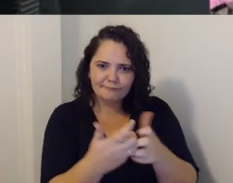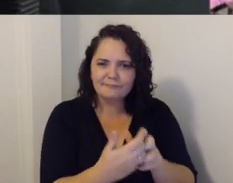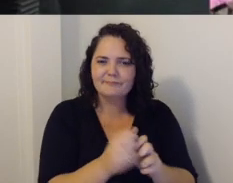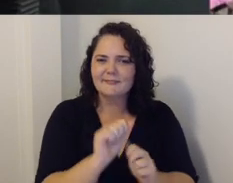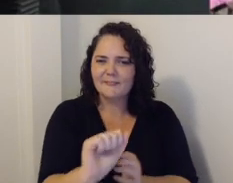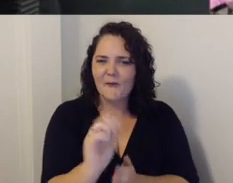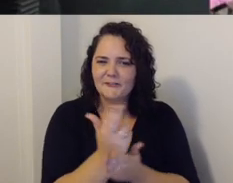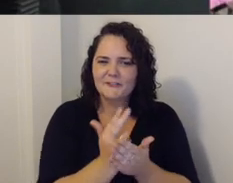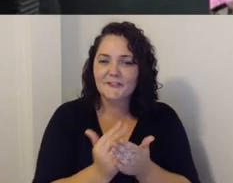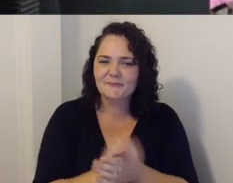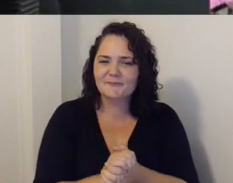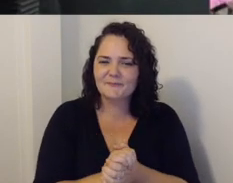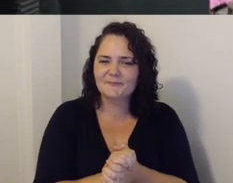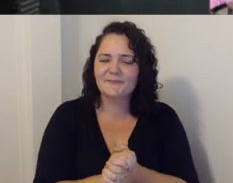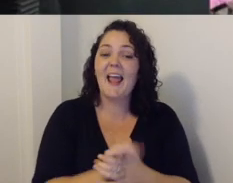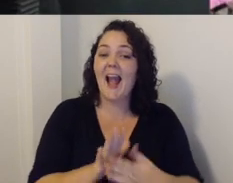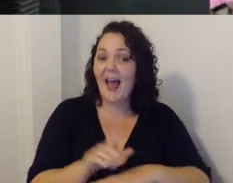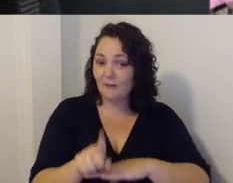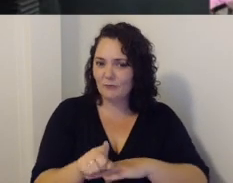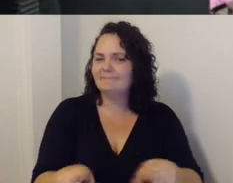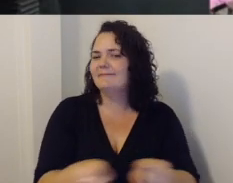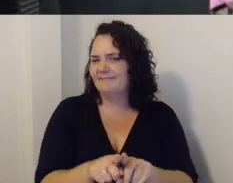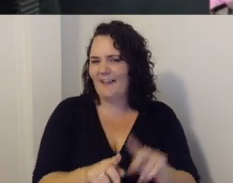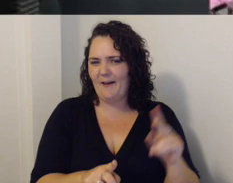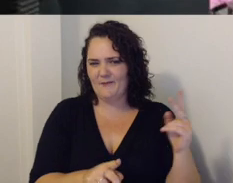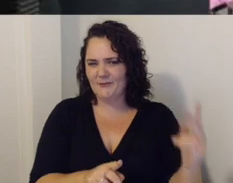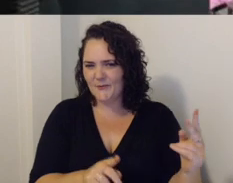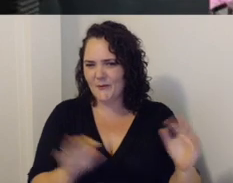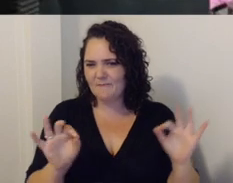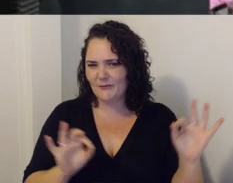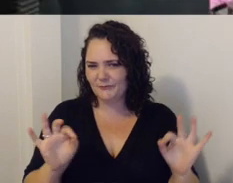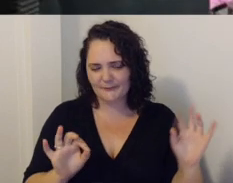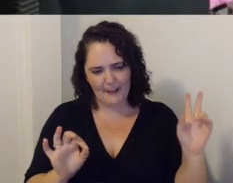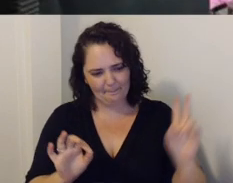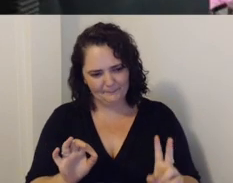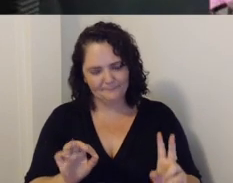back with us again next week and we're going to be doing some different kinds of poses and also some